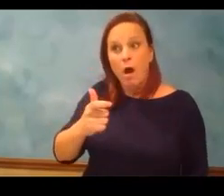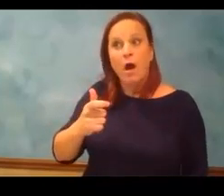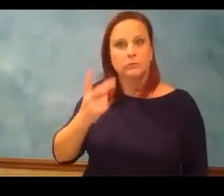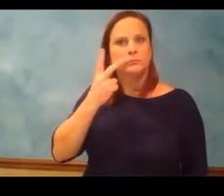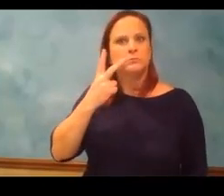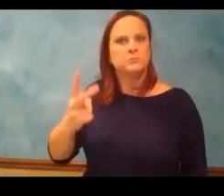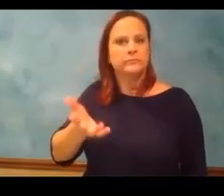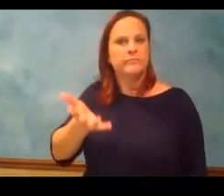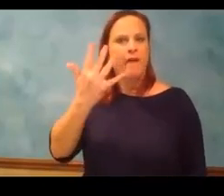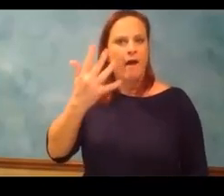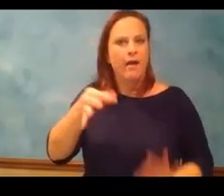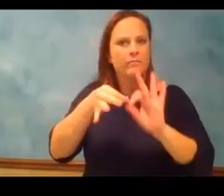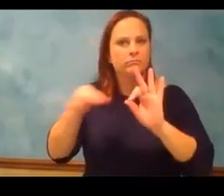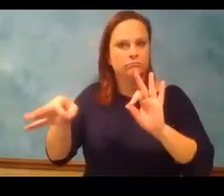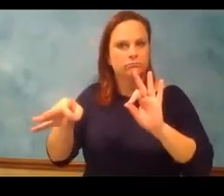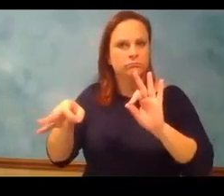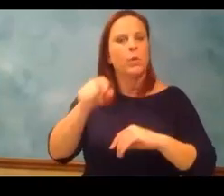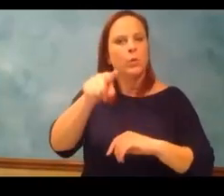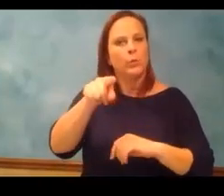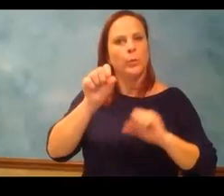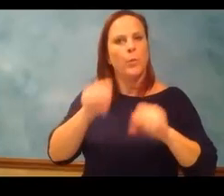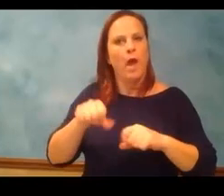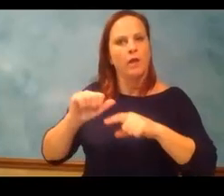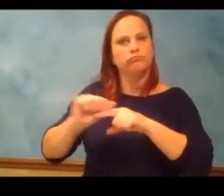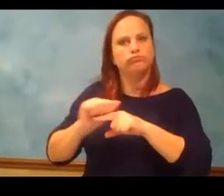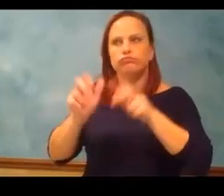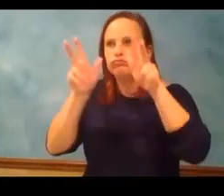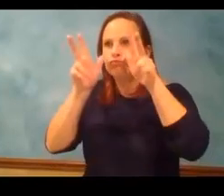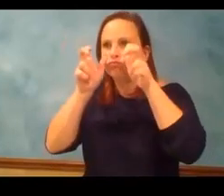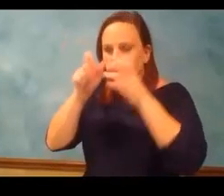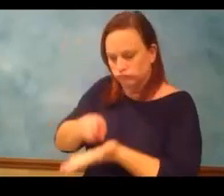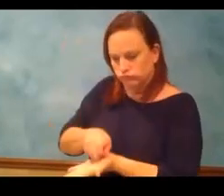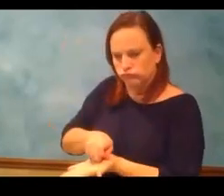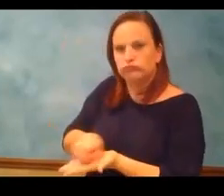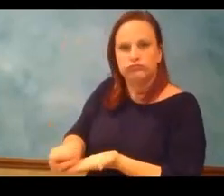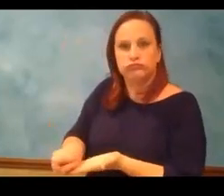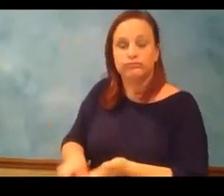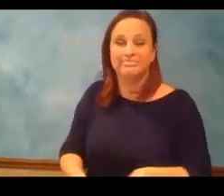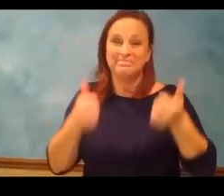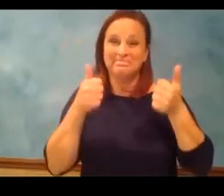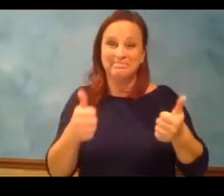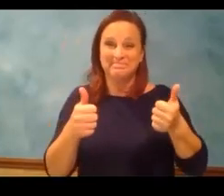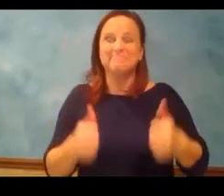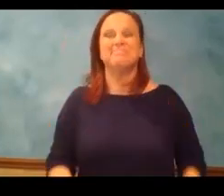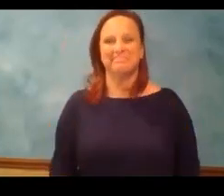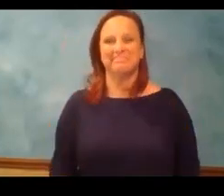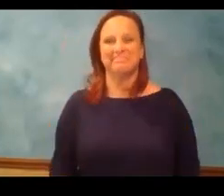There is a second video you can watch, and in that video there are five sentences that you can practice glossing